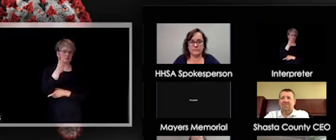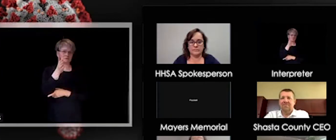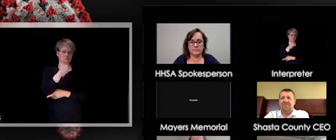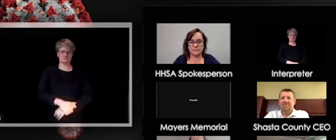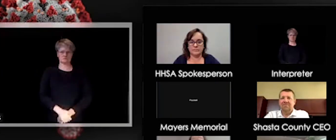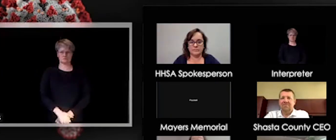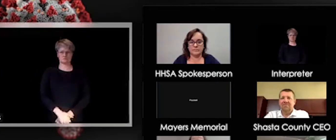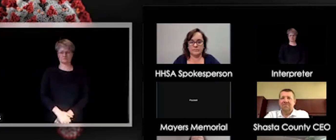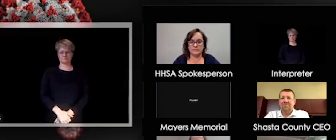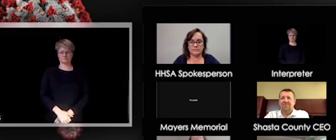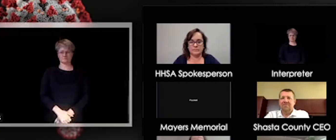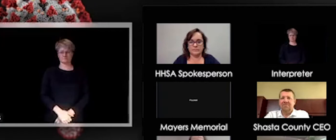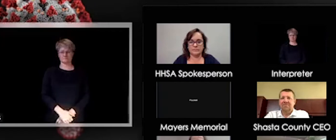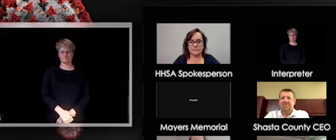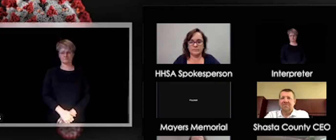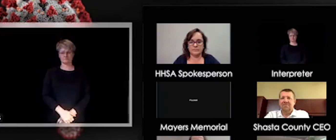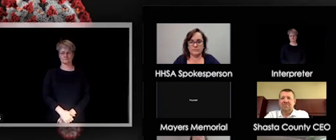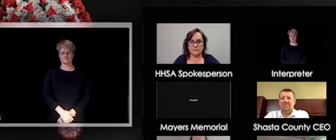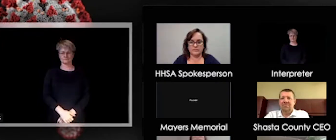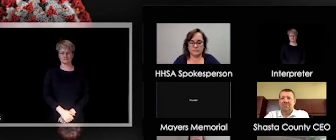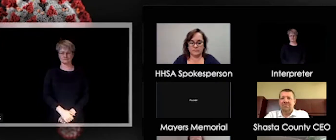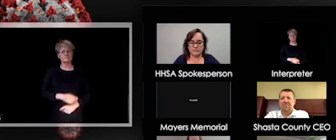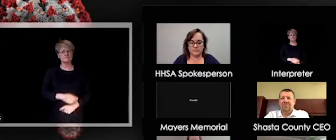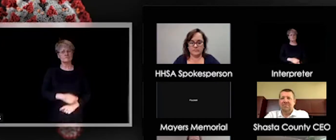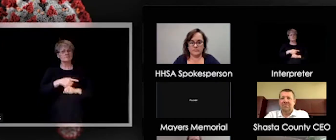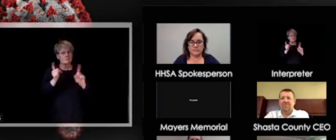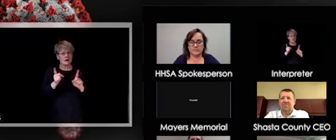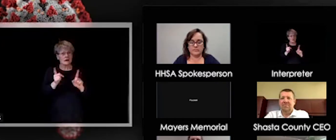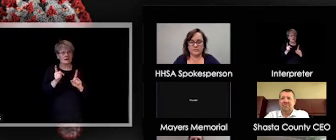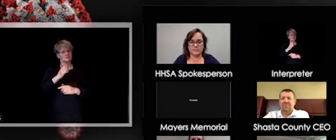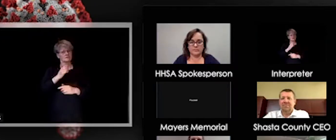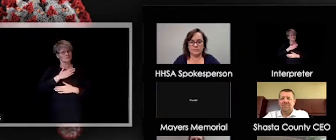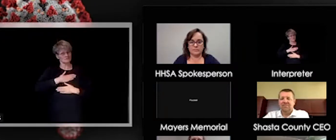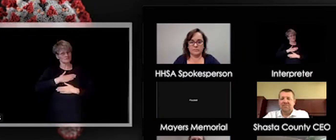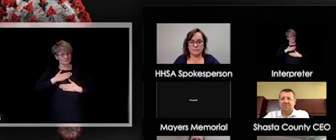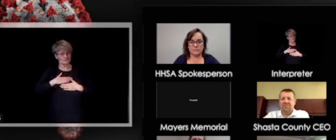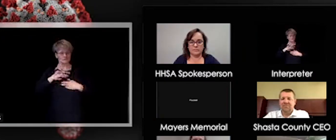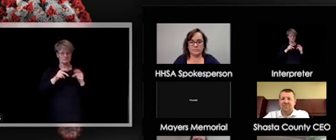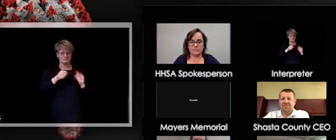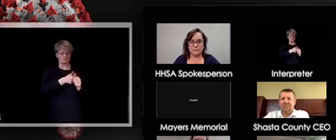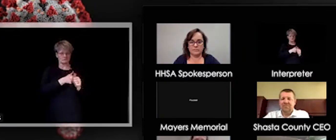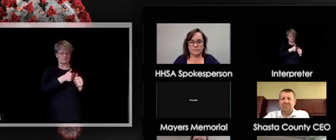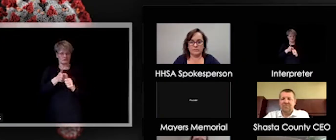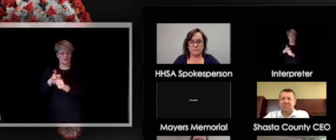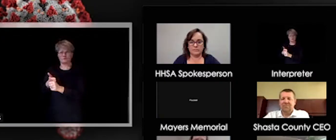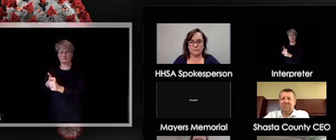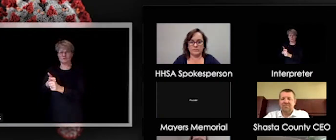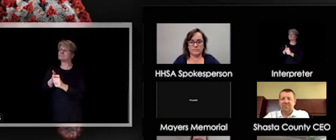that people kept self-control and people were good about it. There were some tension points,